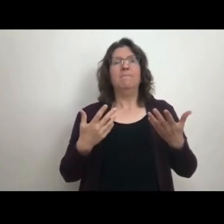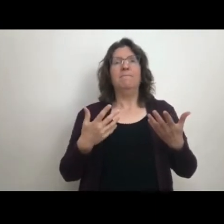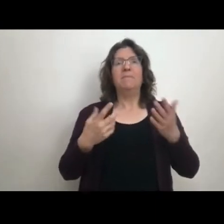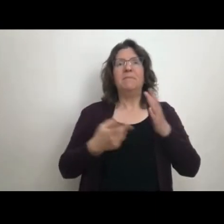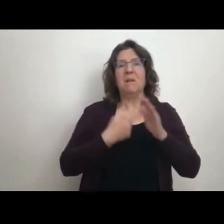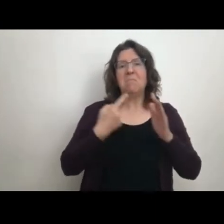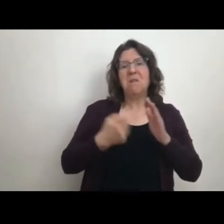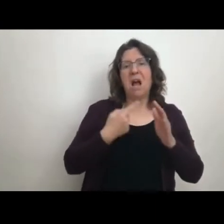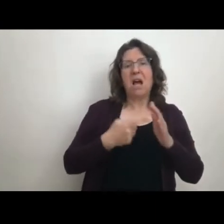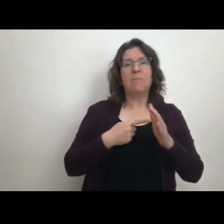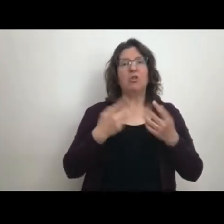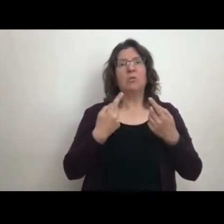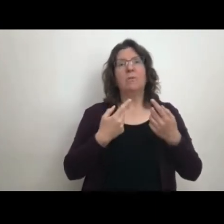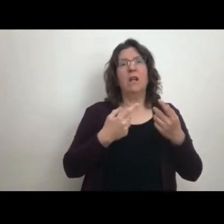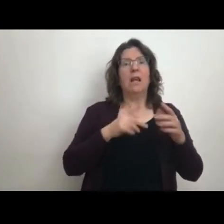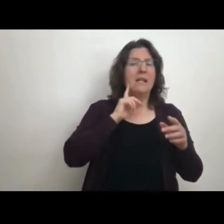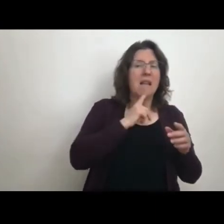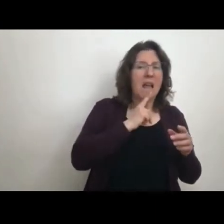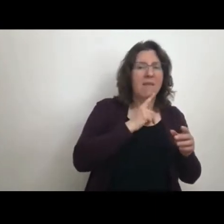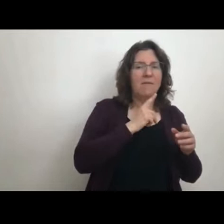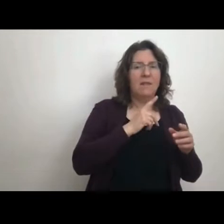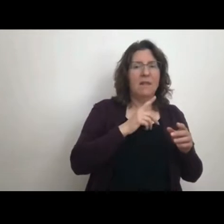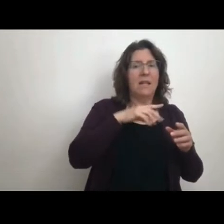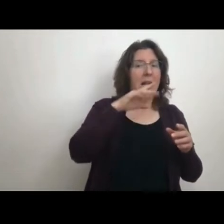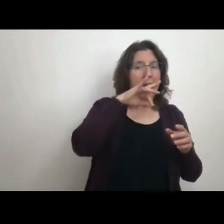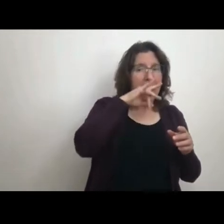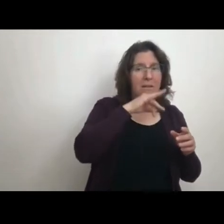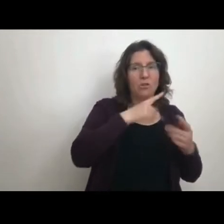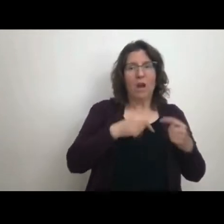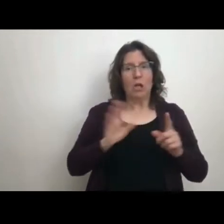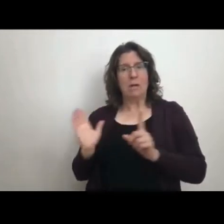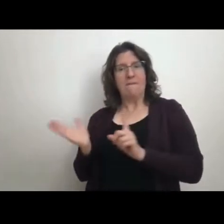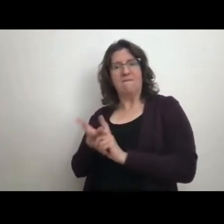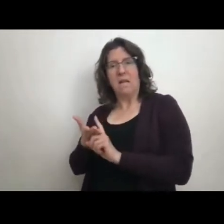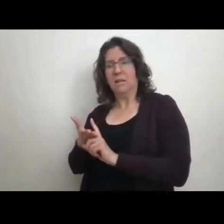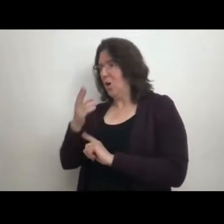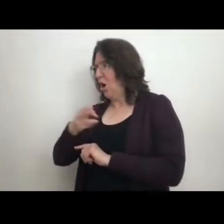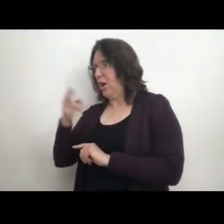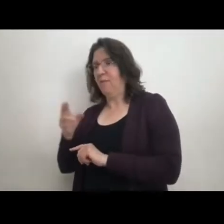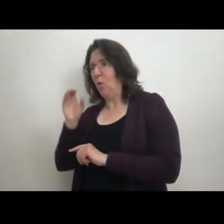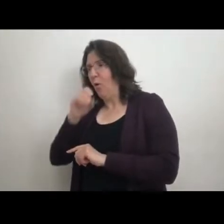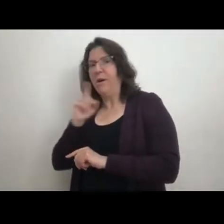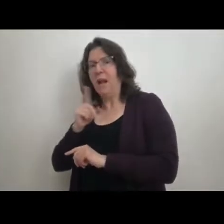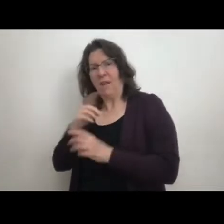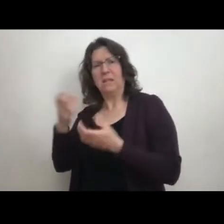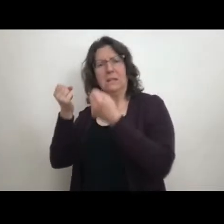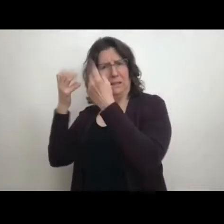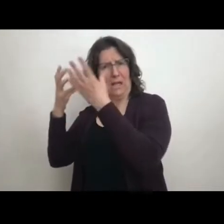Fourthly, a signing deaf person who speaks may enter oral deaf / hard of hearing space